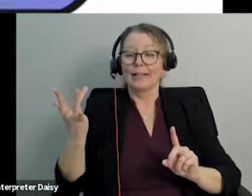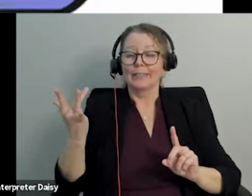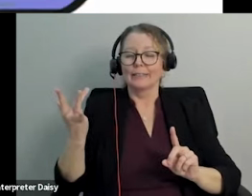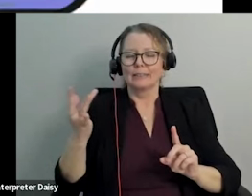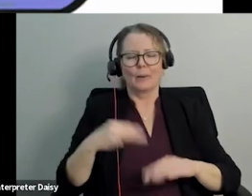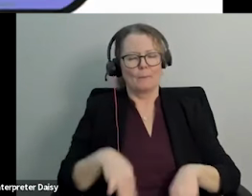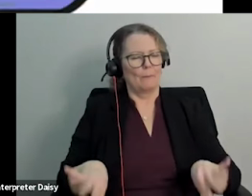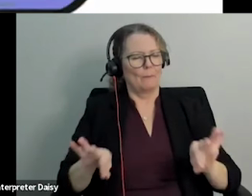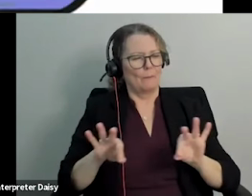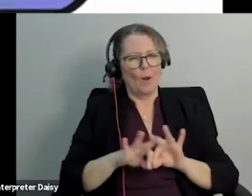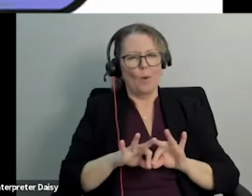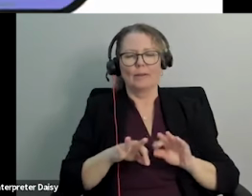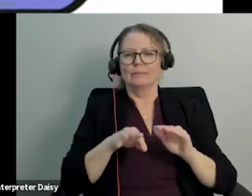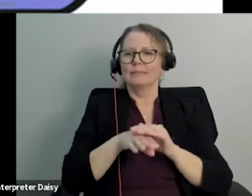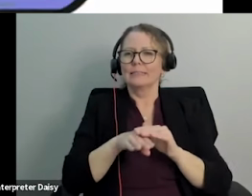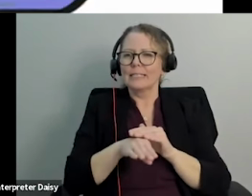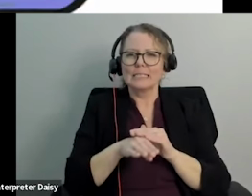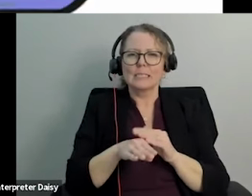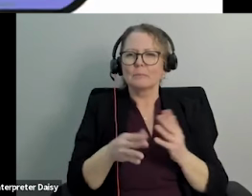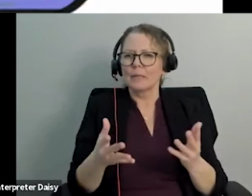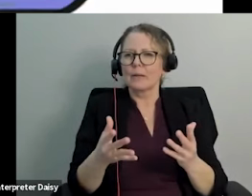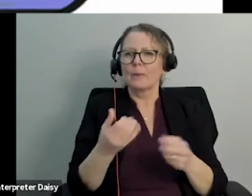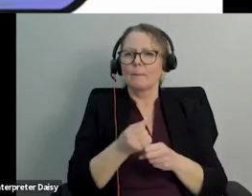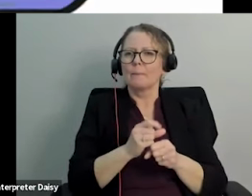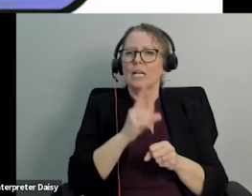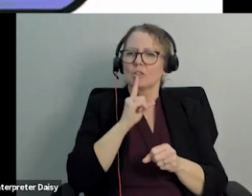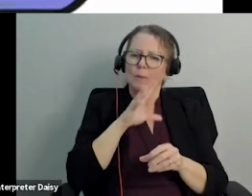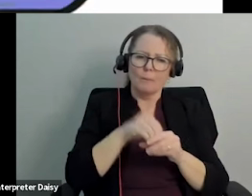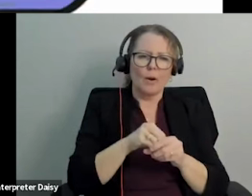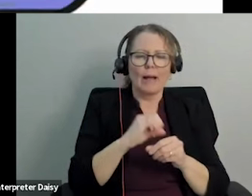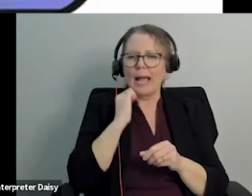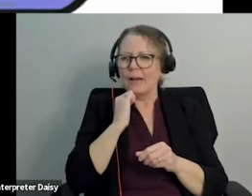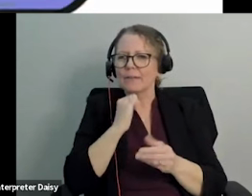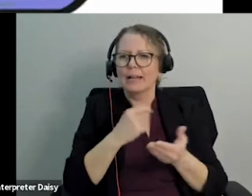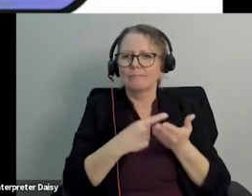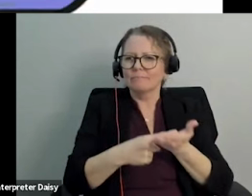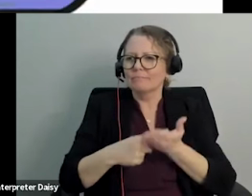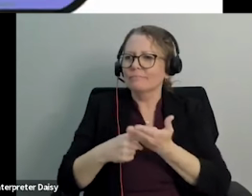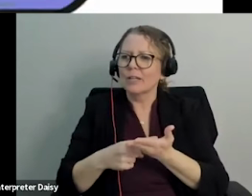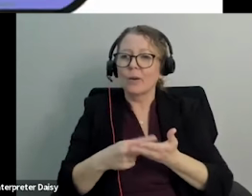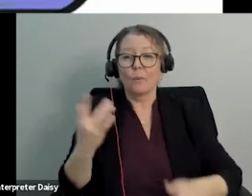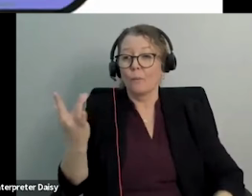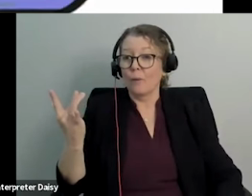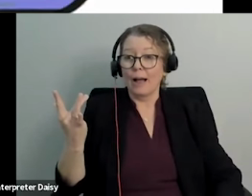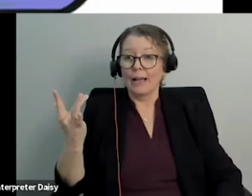for accessibility to be part of everyday conversations, it's because it's the user,